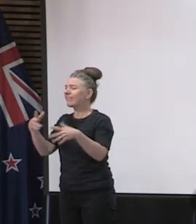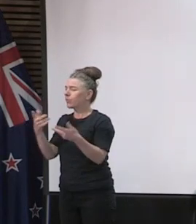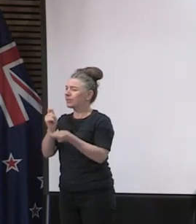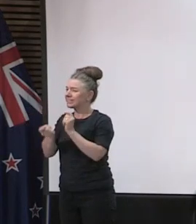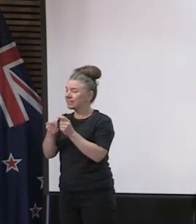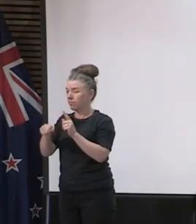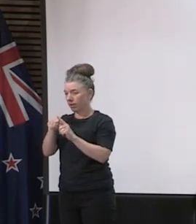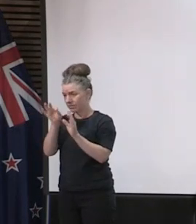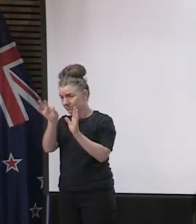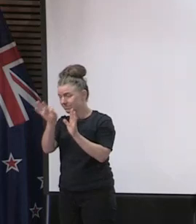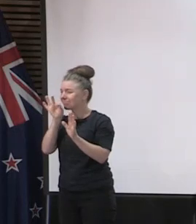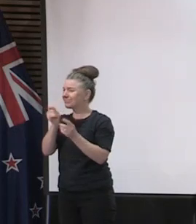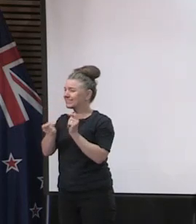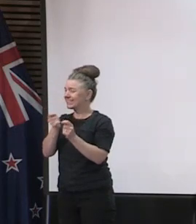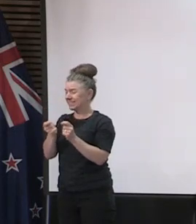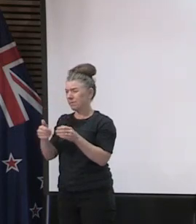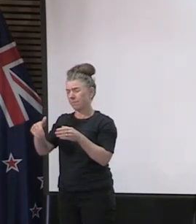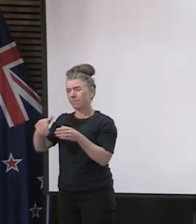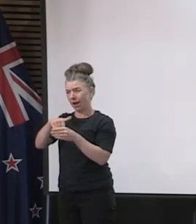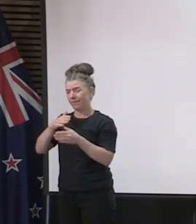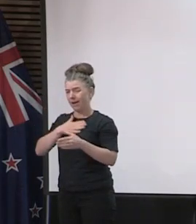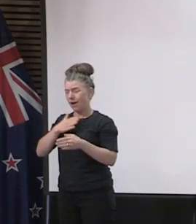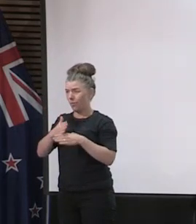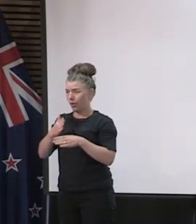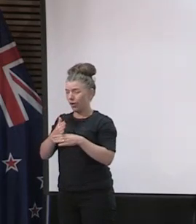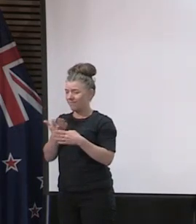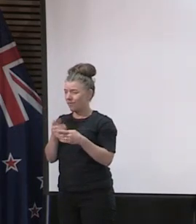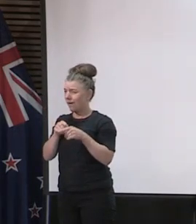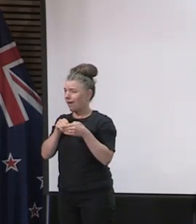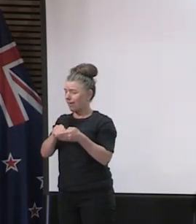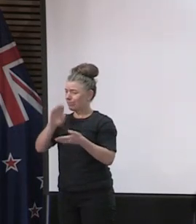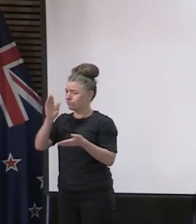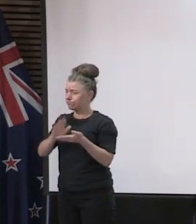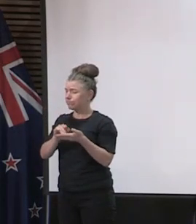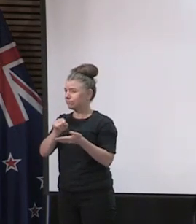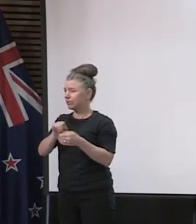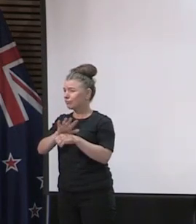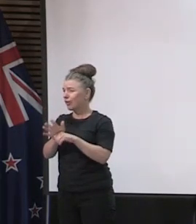system who have facilitated that happening. It is an